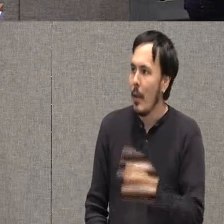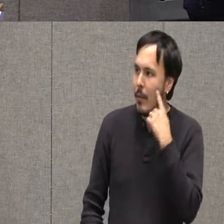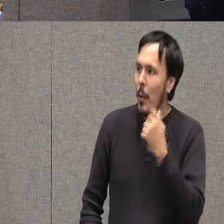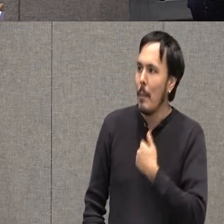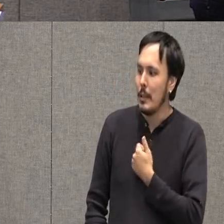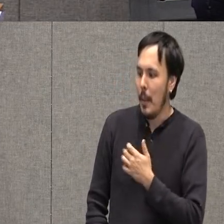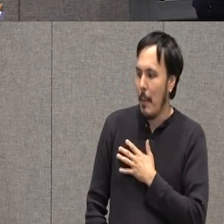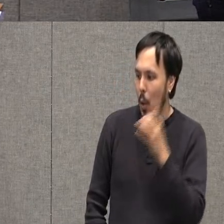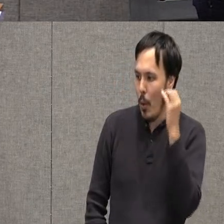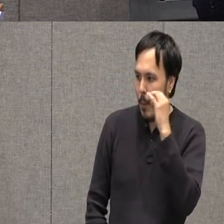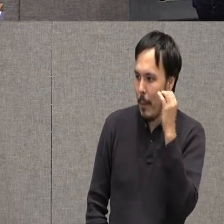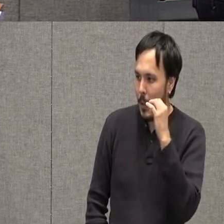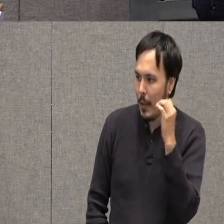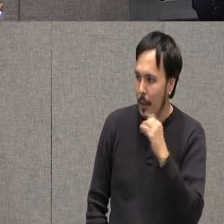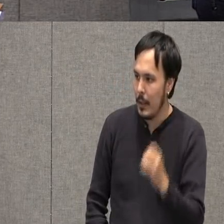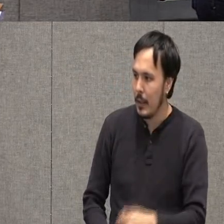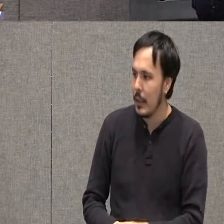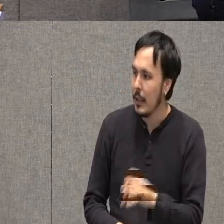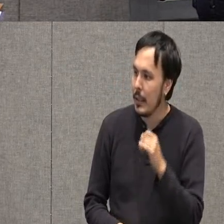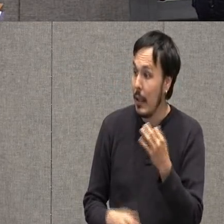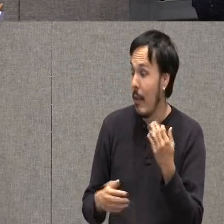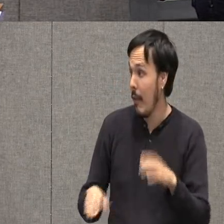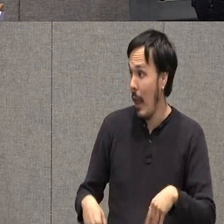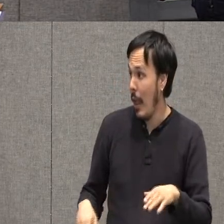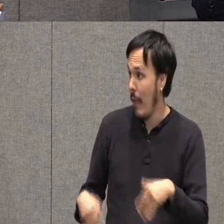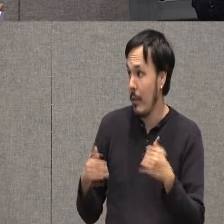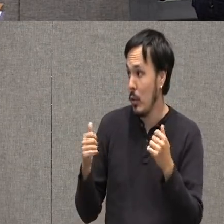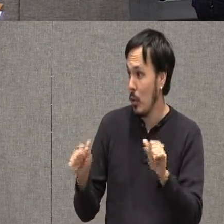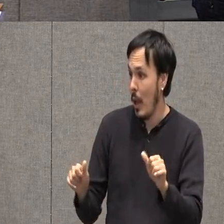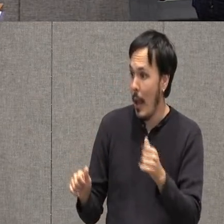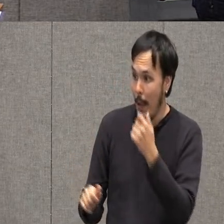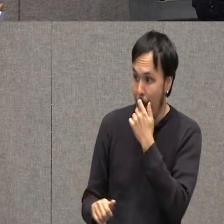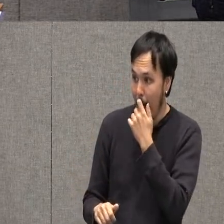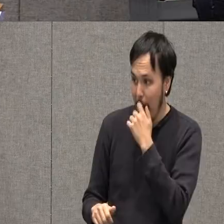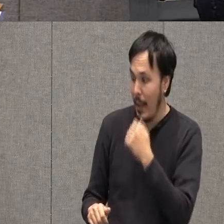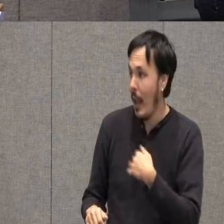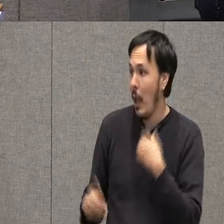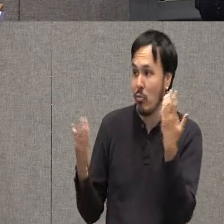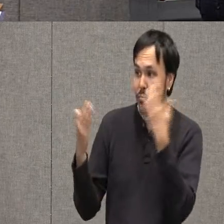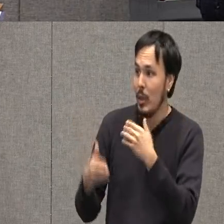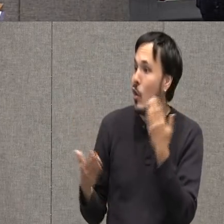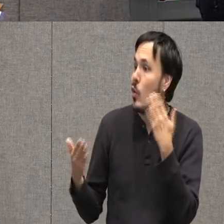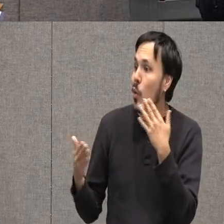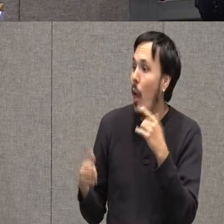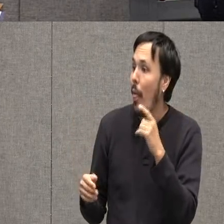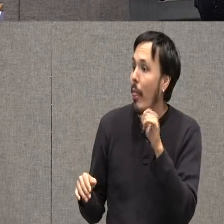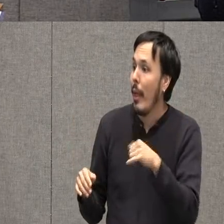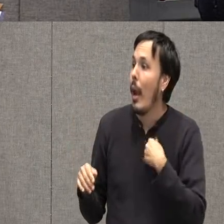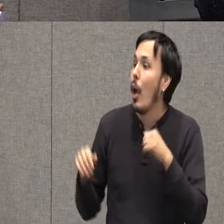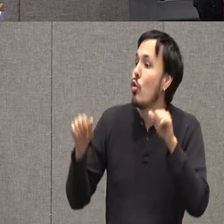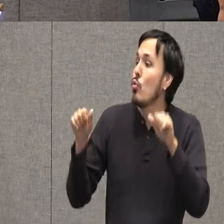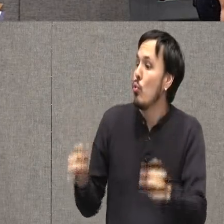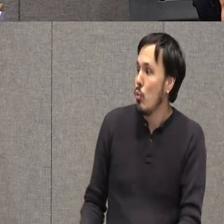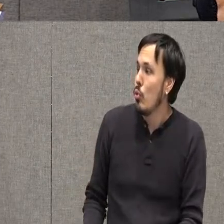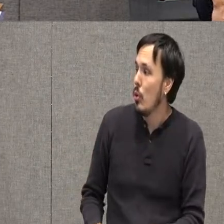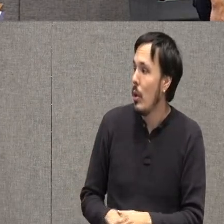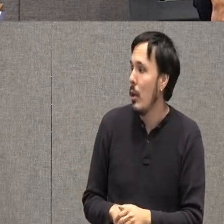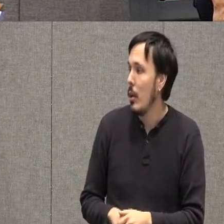And I feel like if I hadn't tried, I wouldn't have known that I could do it. You would still just feel like you couldn't, right? I would feel like I couldn't do it